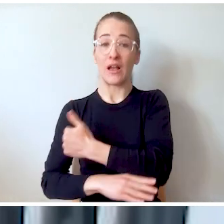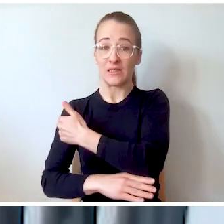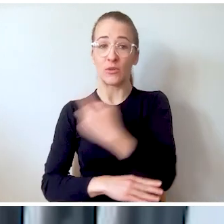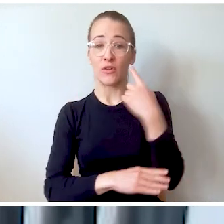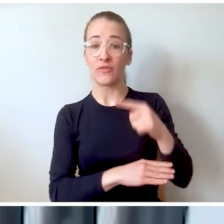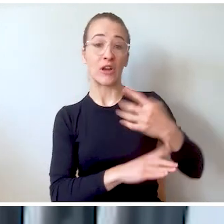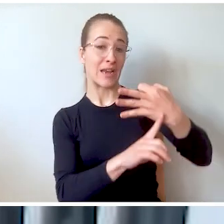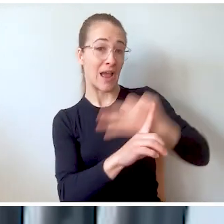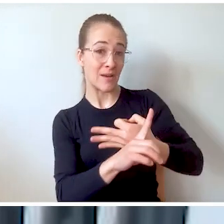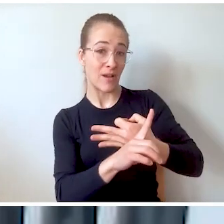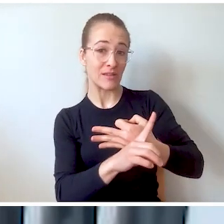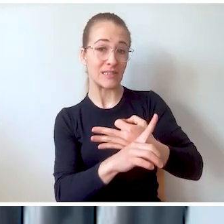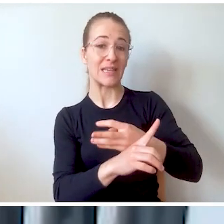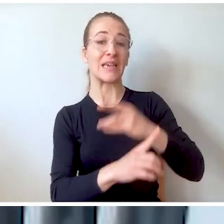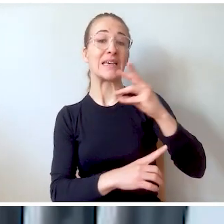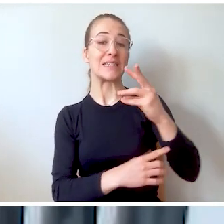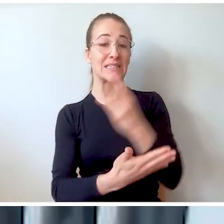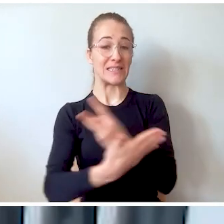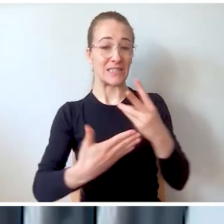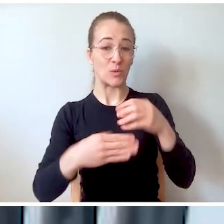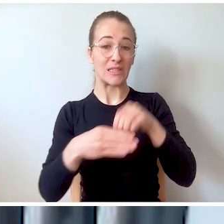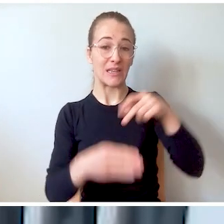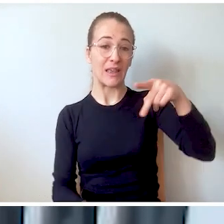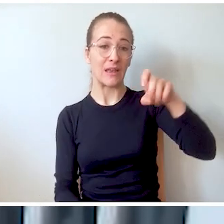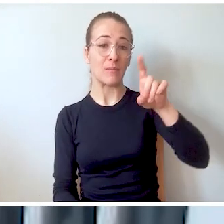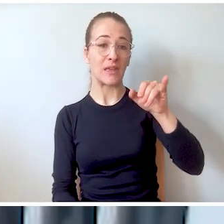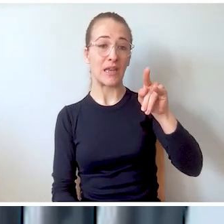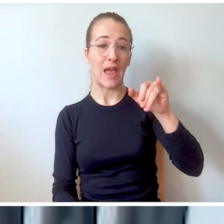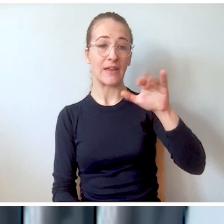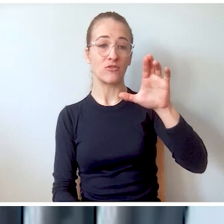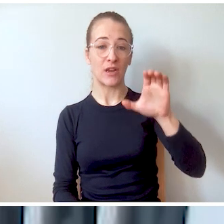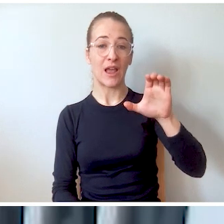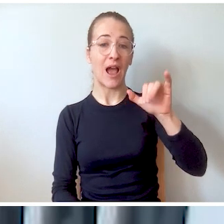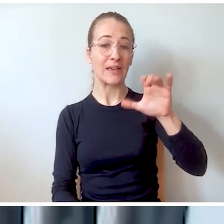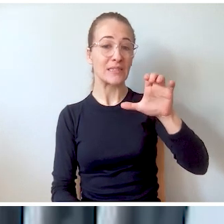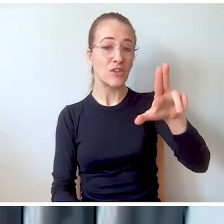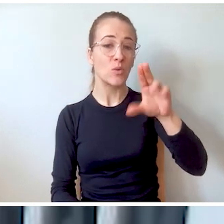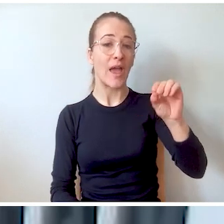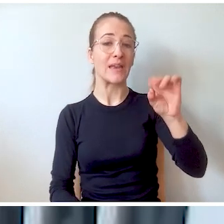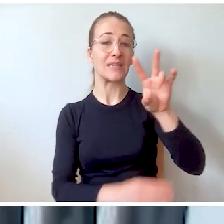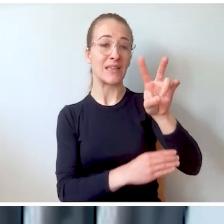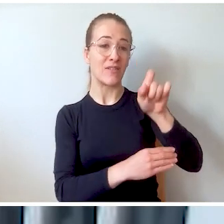six weeks in pediatric intensive care, and then seven and a half months in rehabilitation.